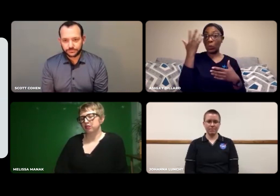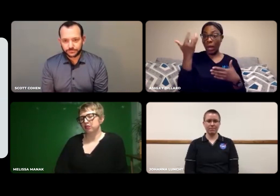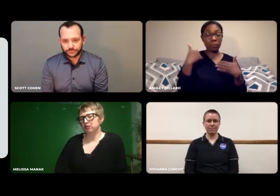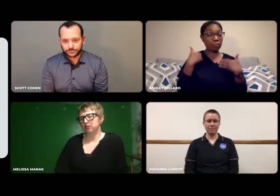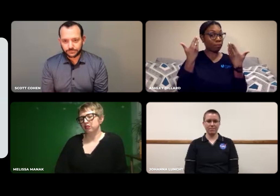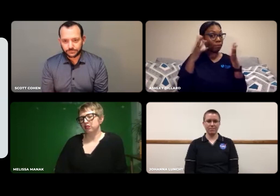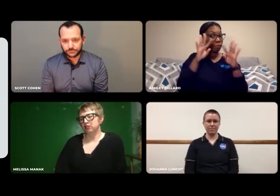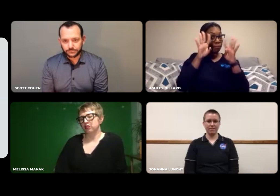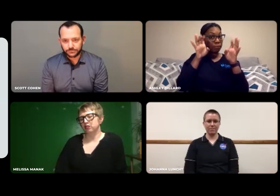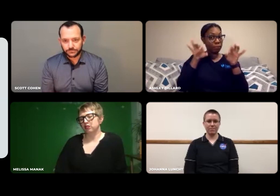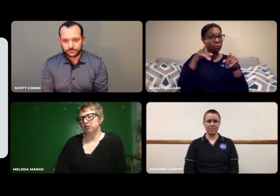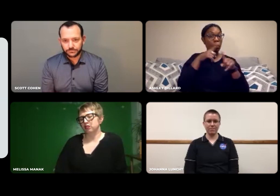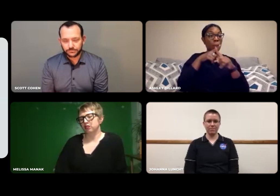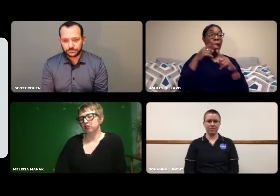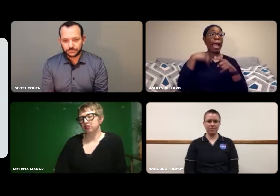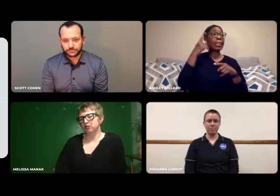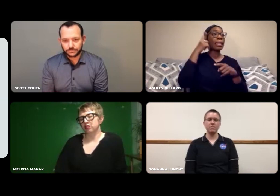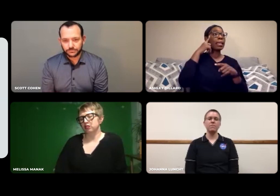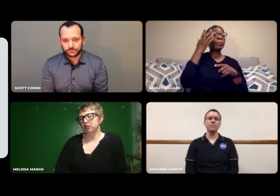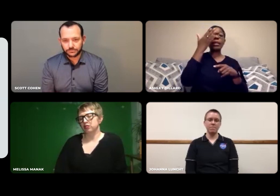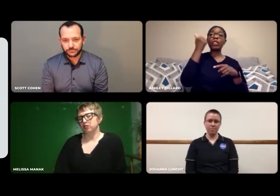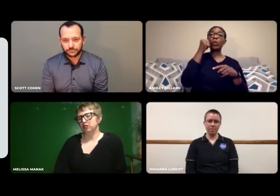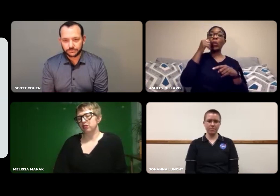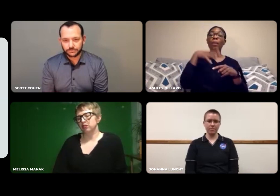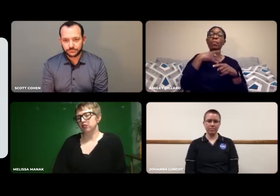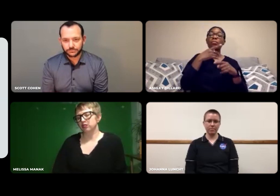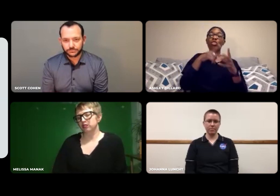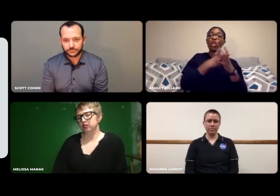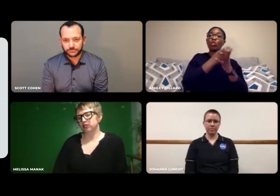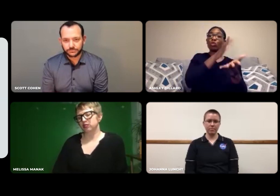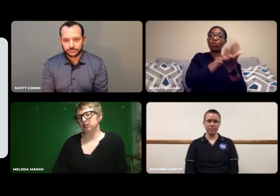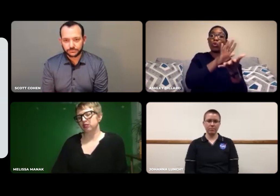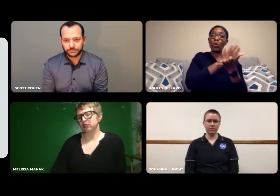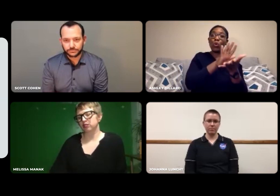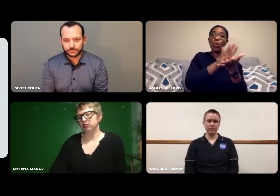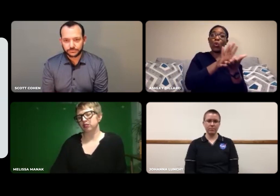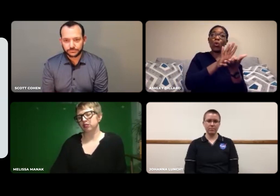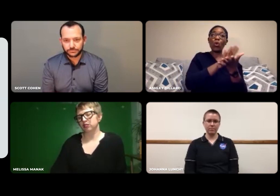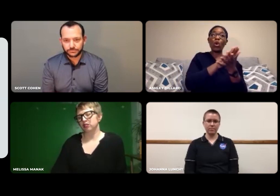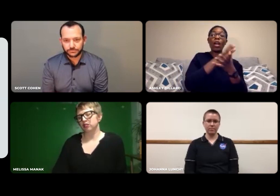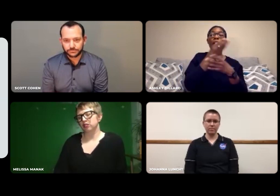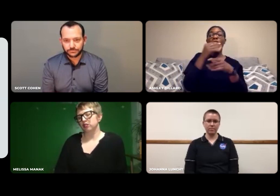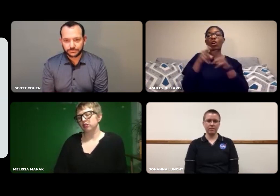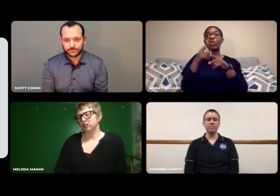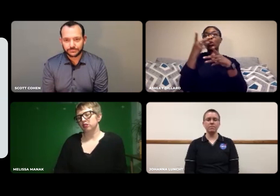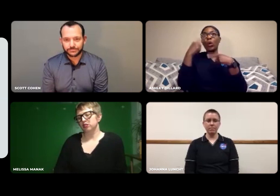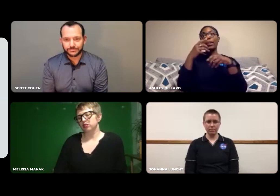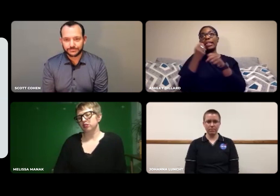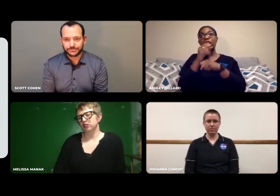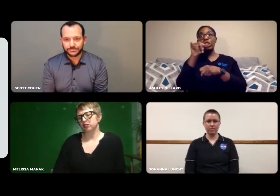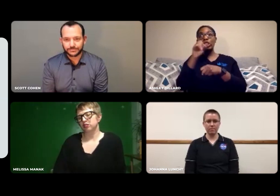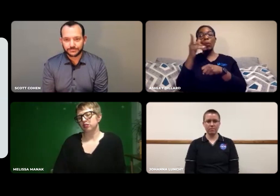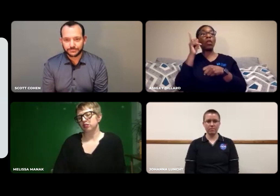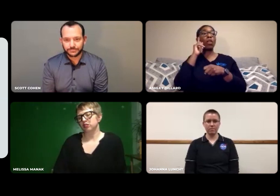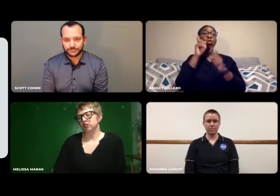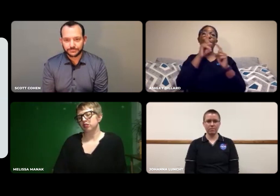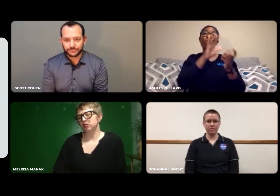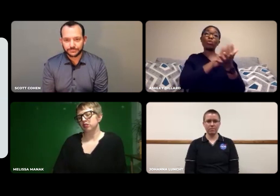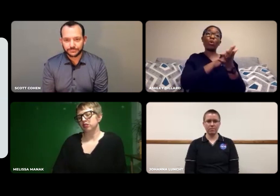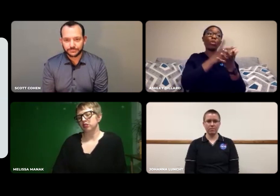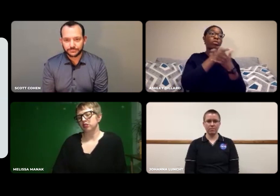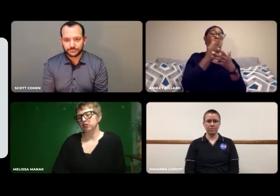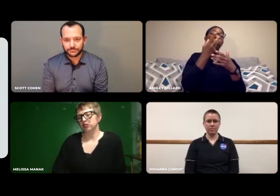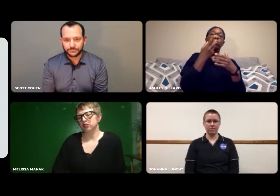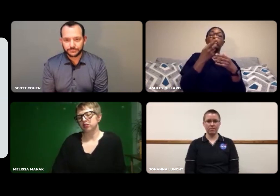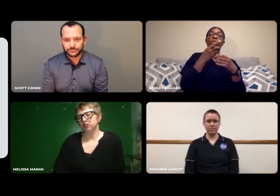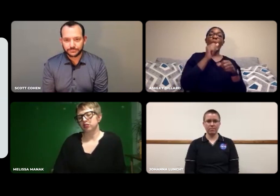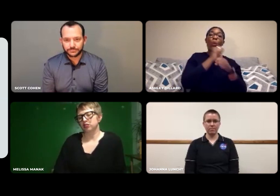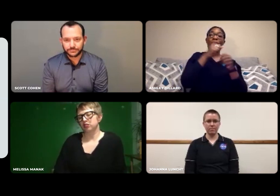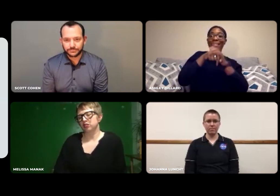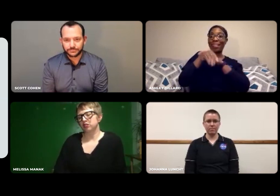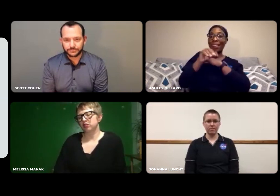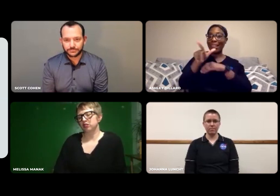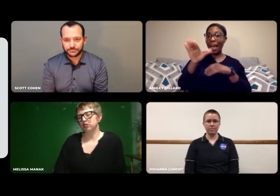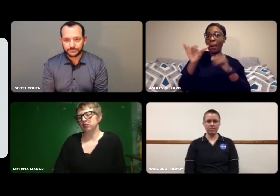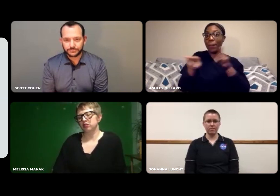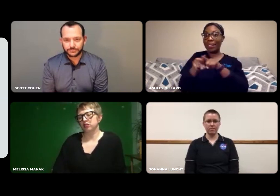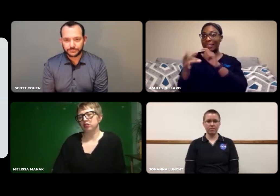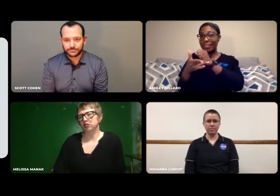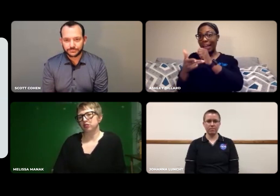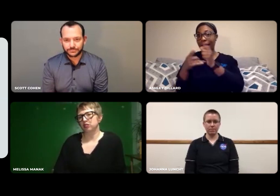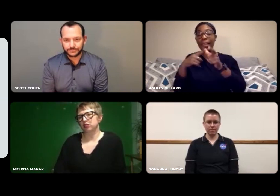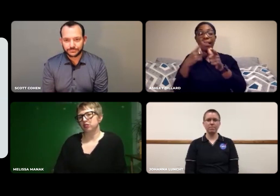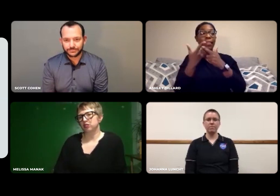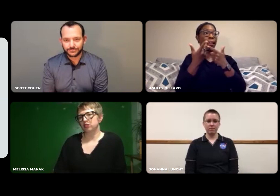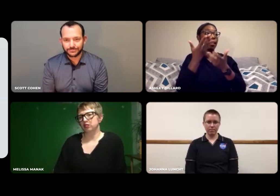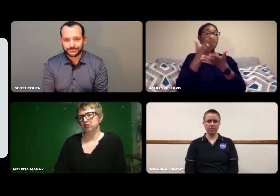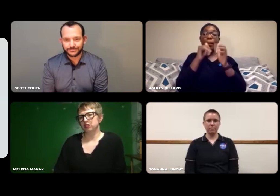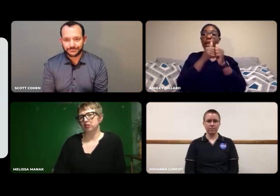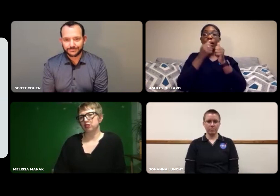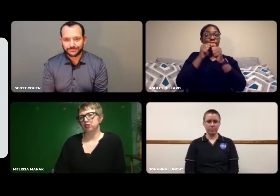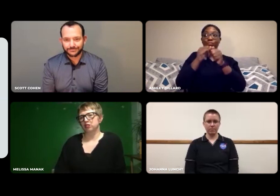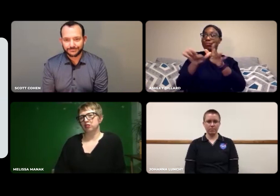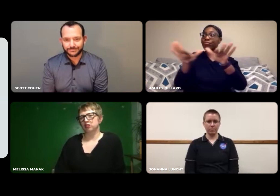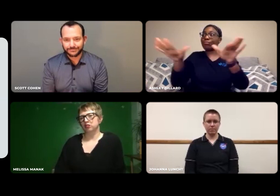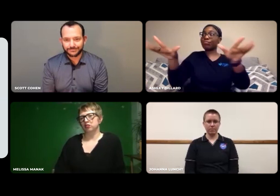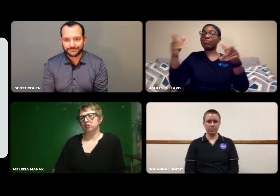Not sure why, other than maybe women may start off in school, and end up working in labs, and